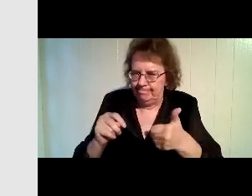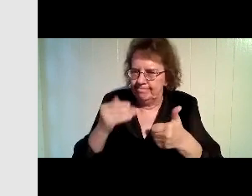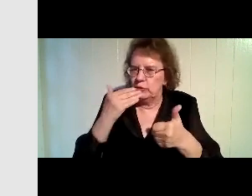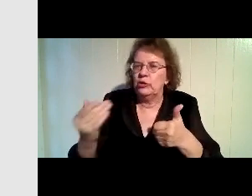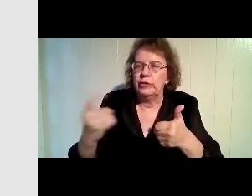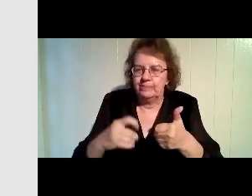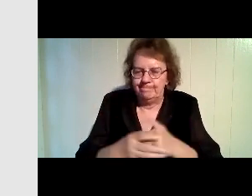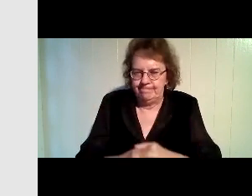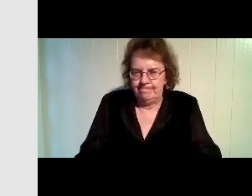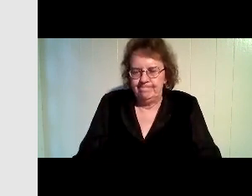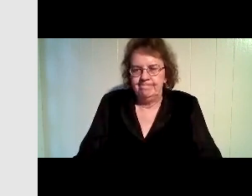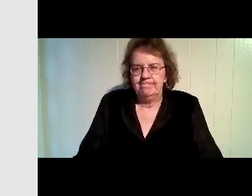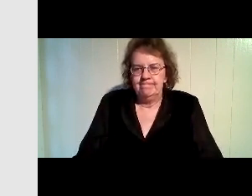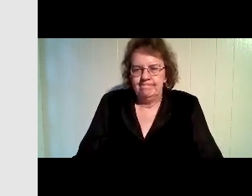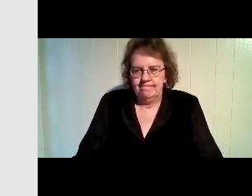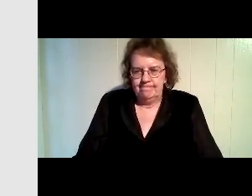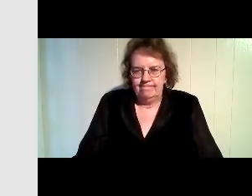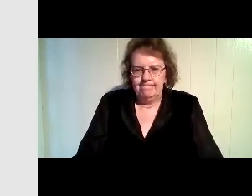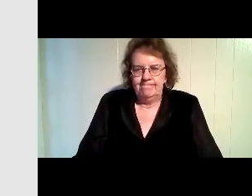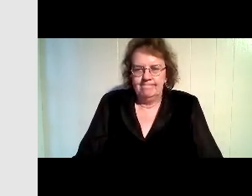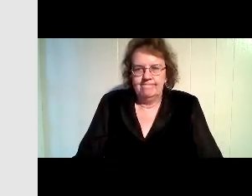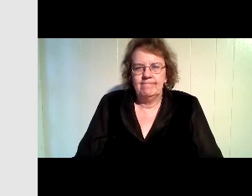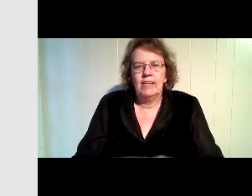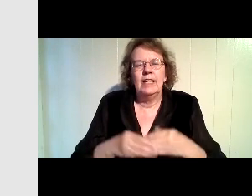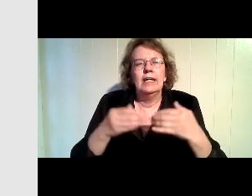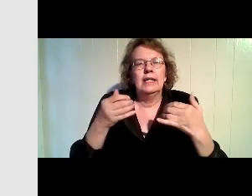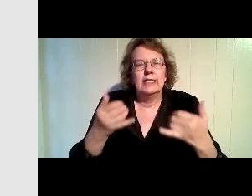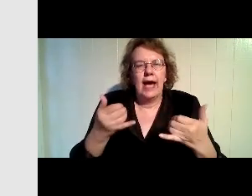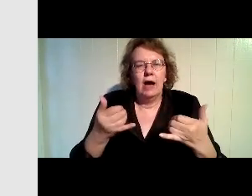Now I think the next thing you want to do we want over tables already.